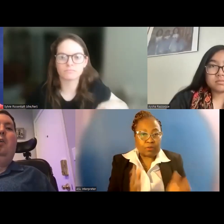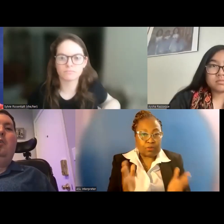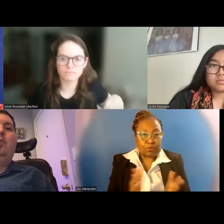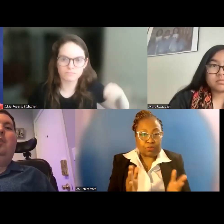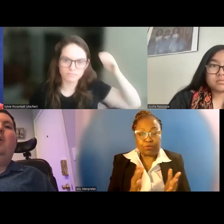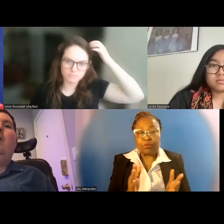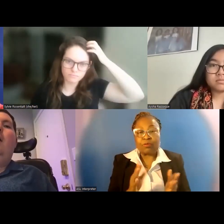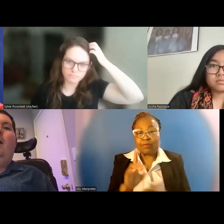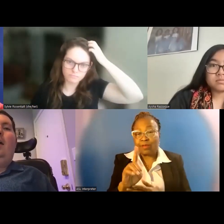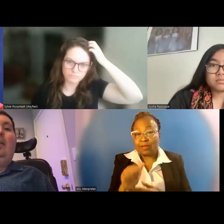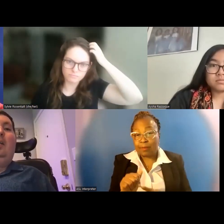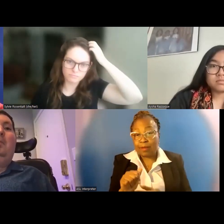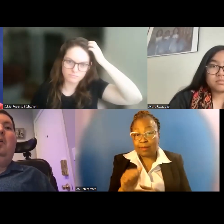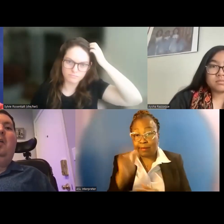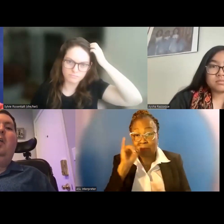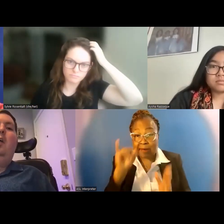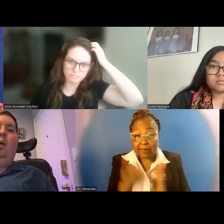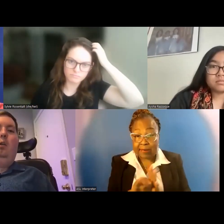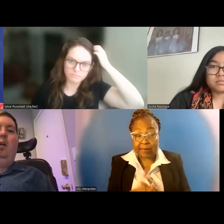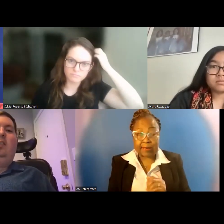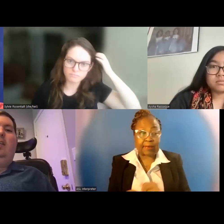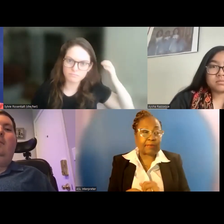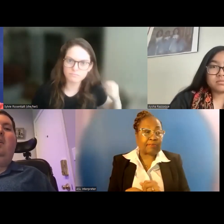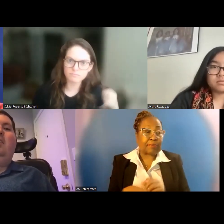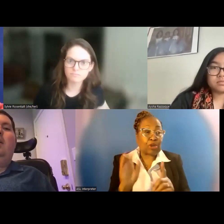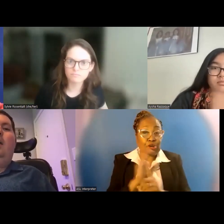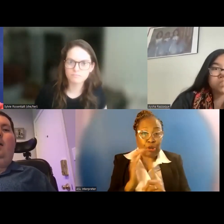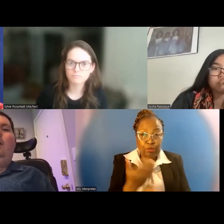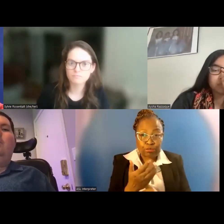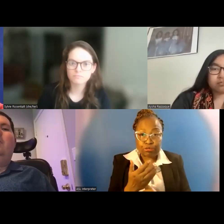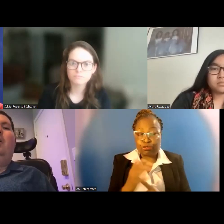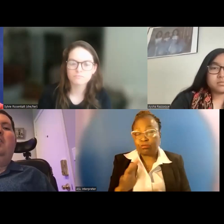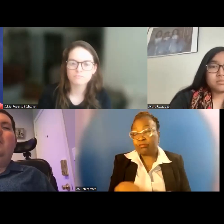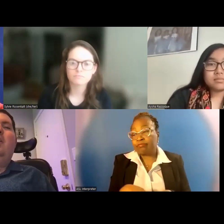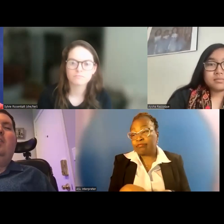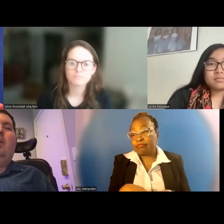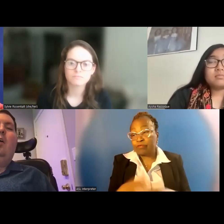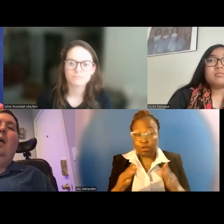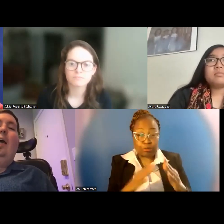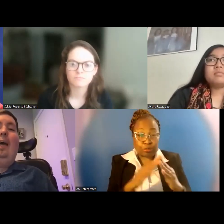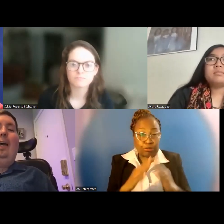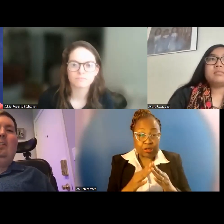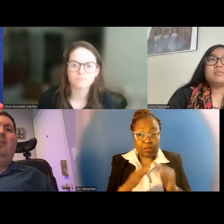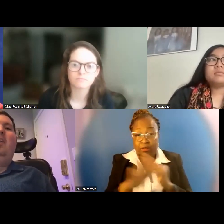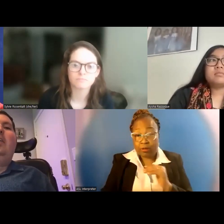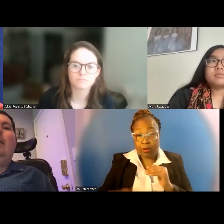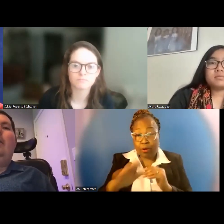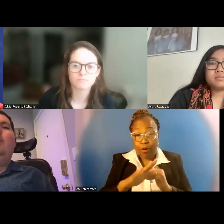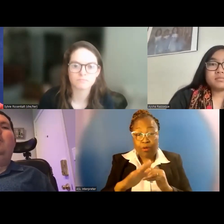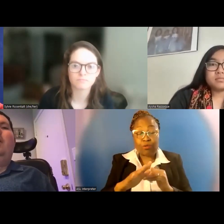culture and community across campus. So our students are actively engaged